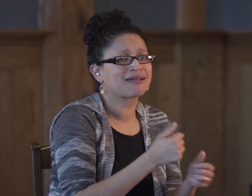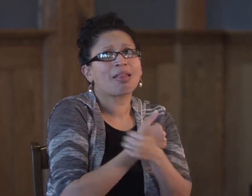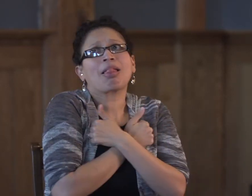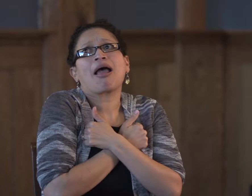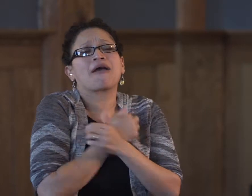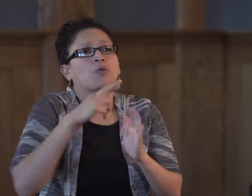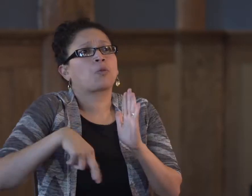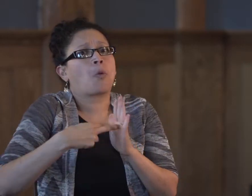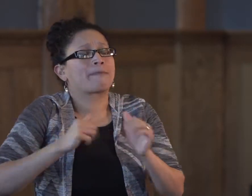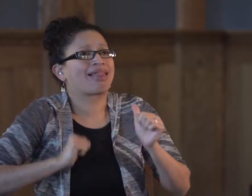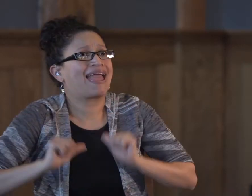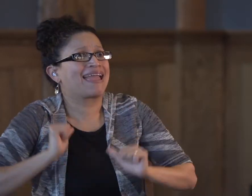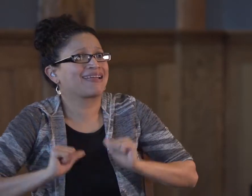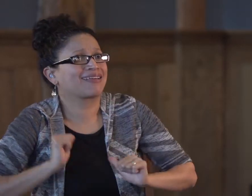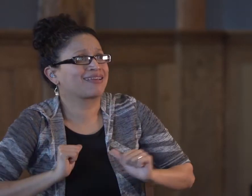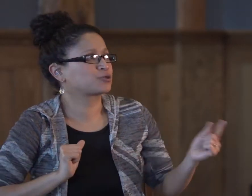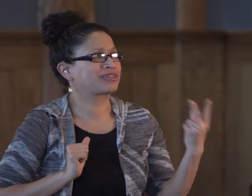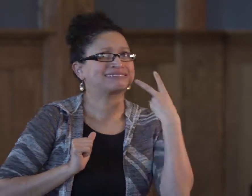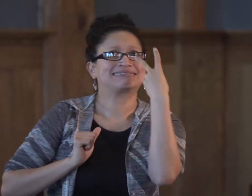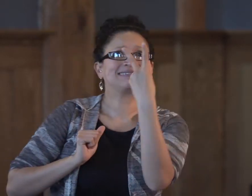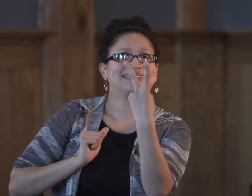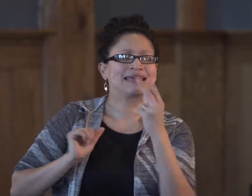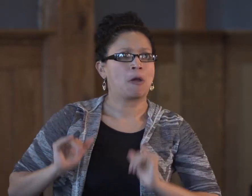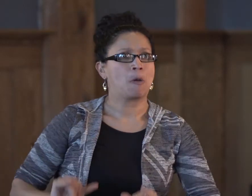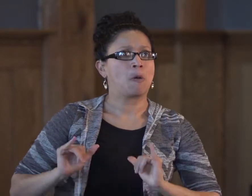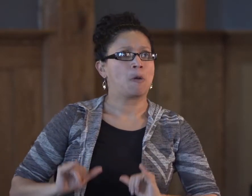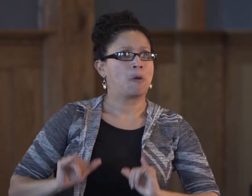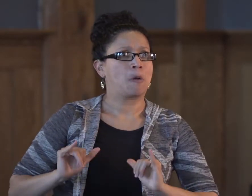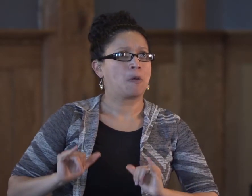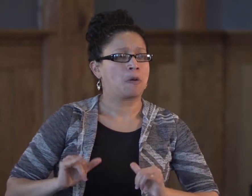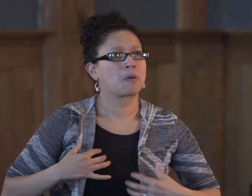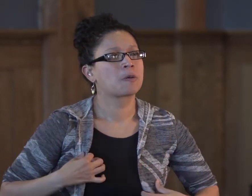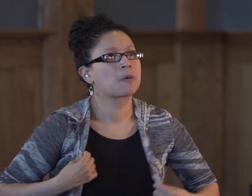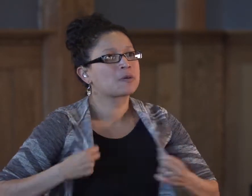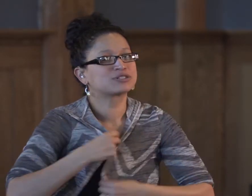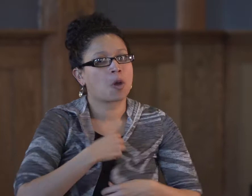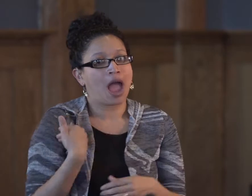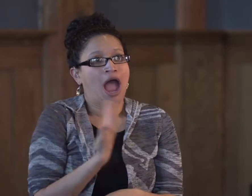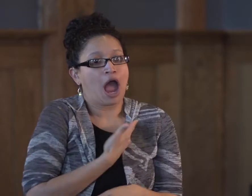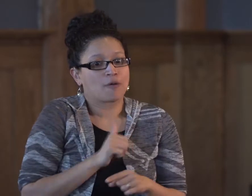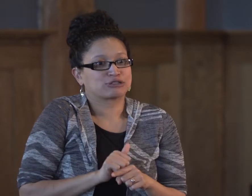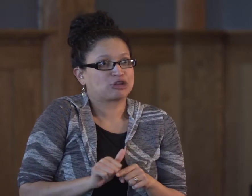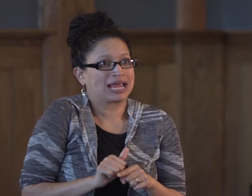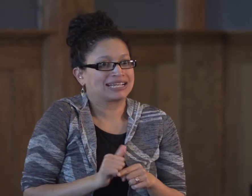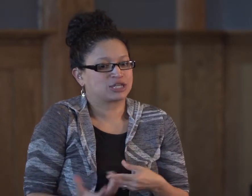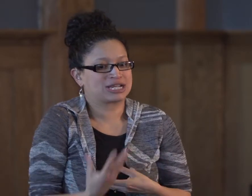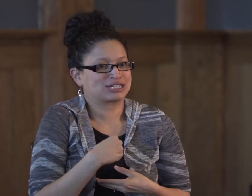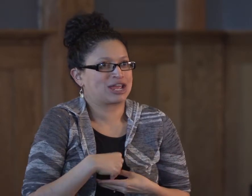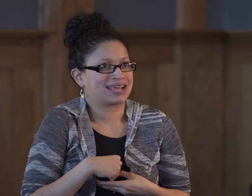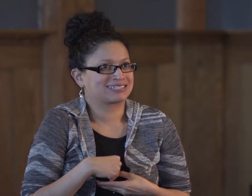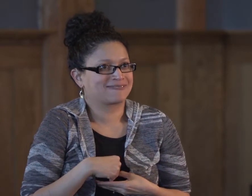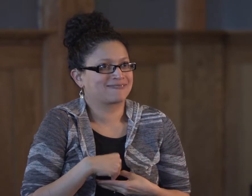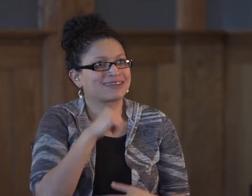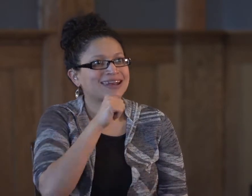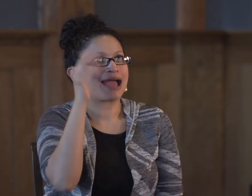and practice what would we do? Role playing -- allowing officers to see our perspective